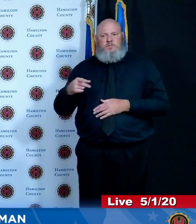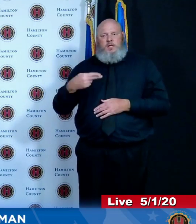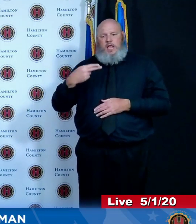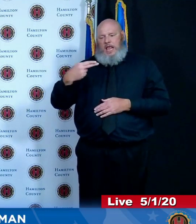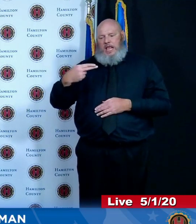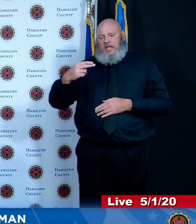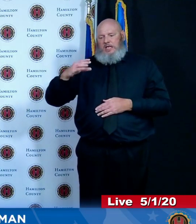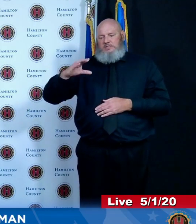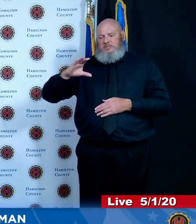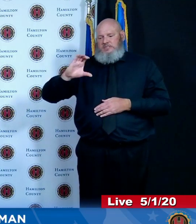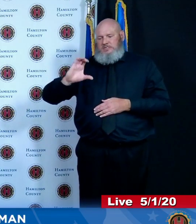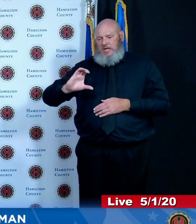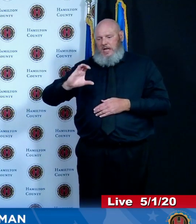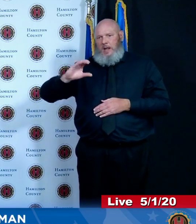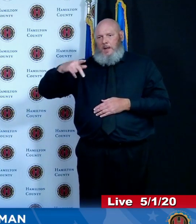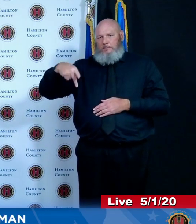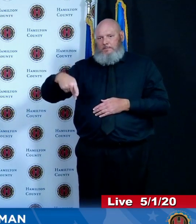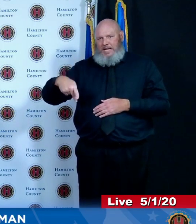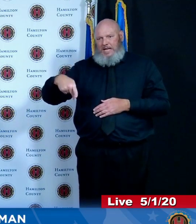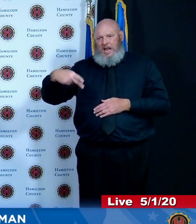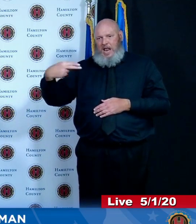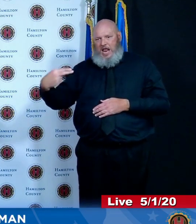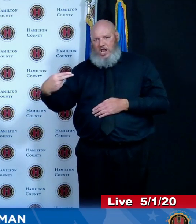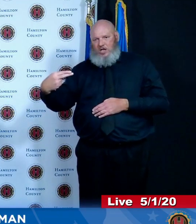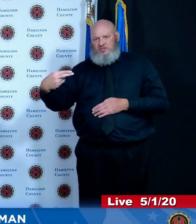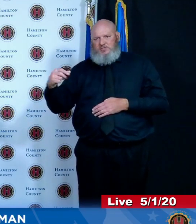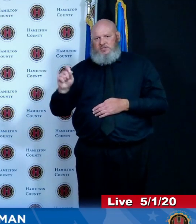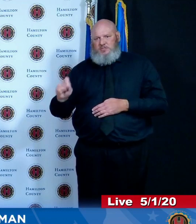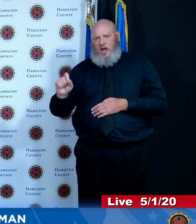up with any of those businesses you can use any of the forms there's a complaint